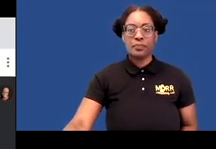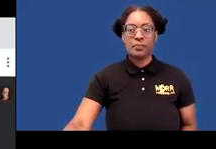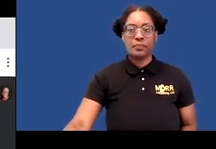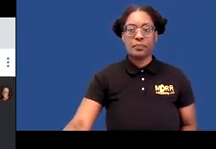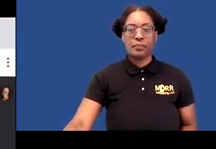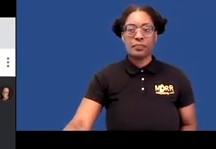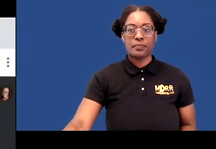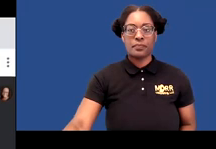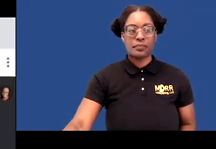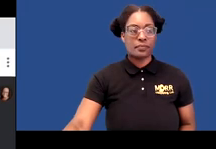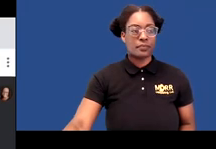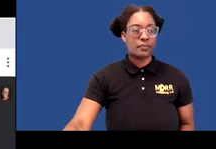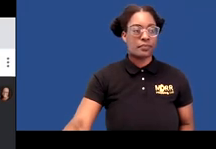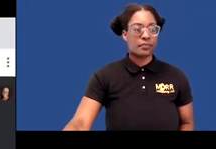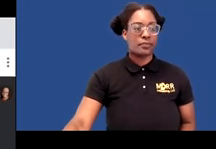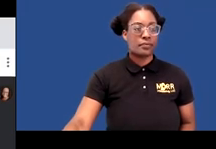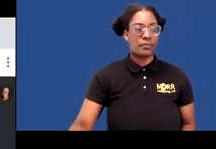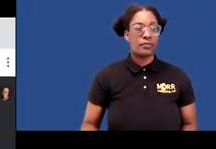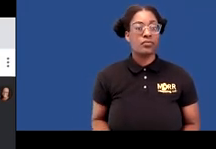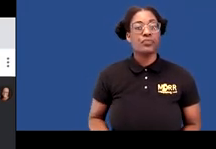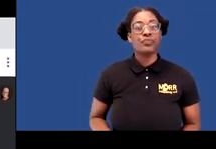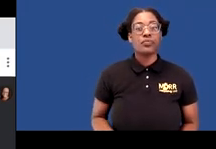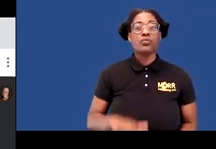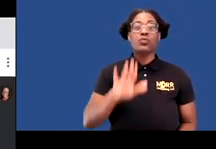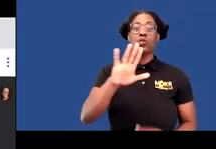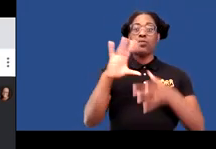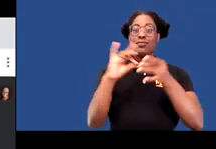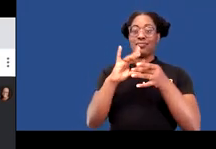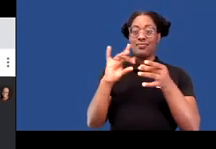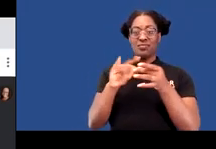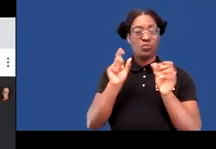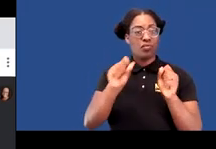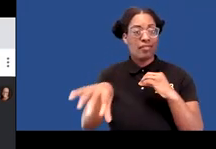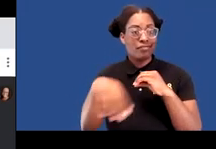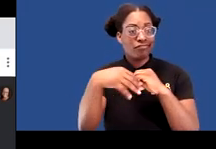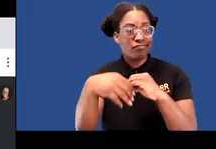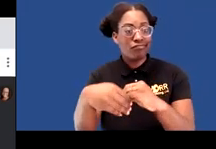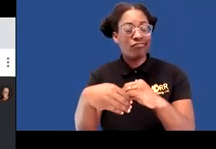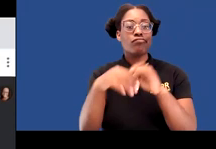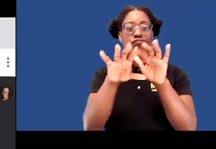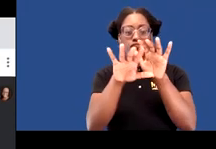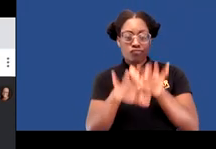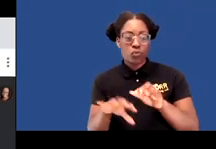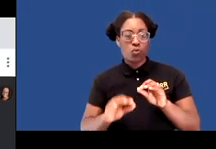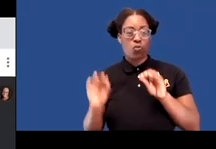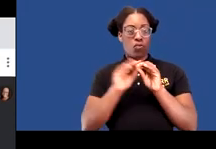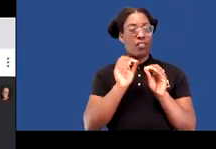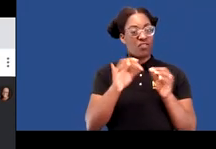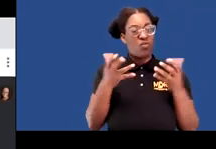You can add on to your statement. Use the comment feature to add on to the statement that you posted